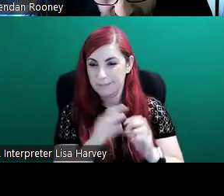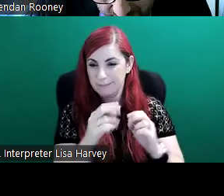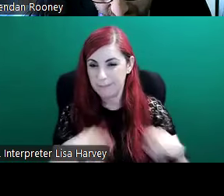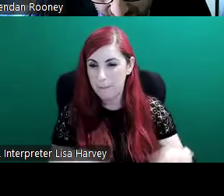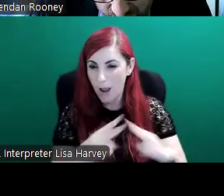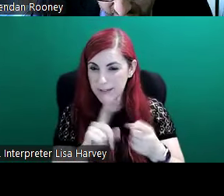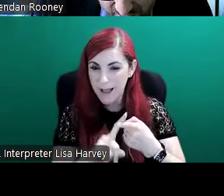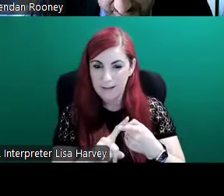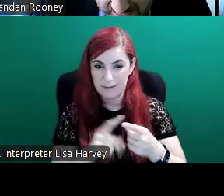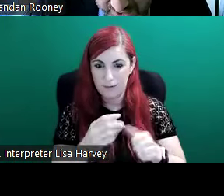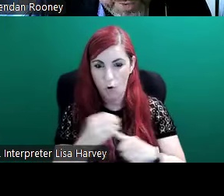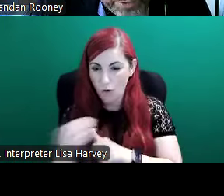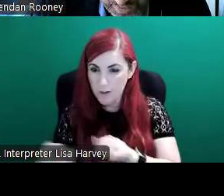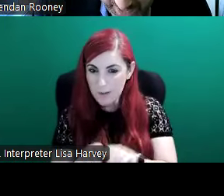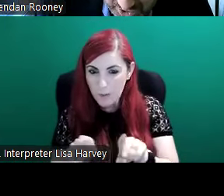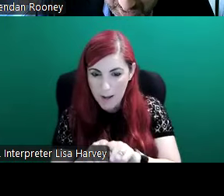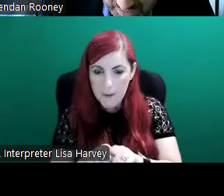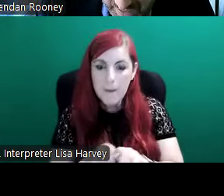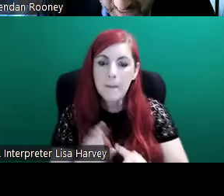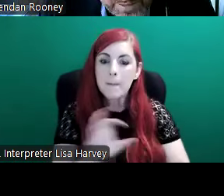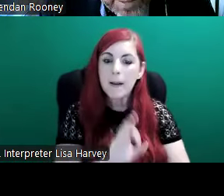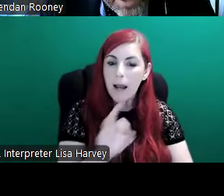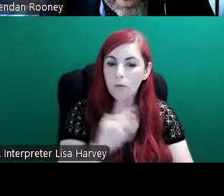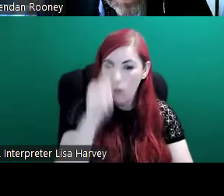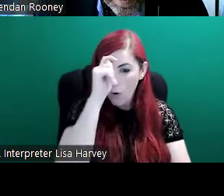expressed her thoughts on art and industry through her lectures, articles and radio